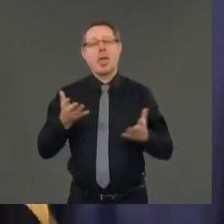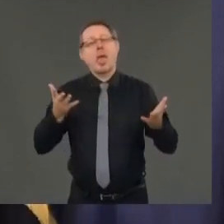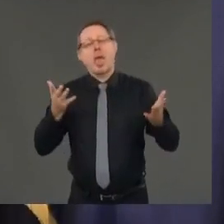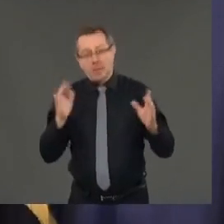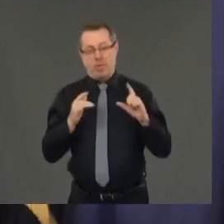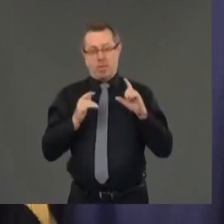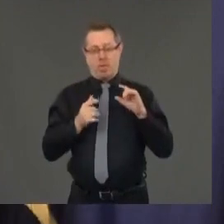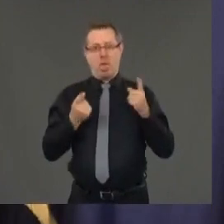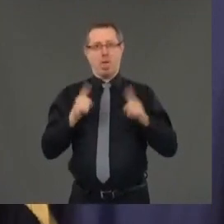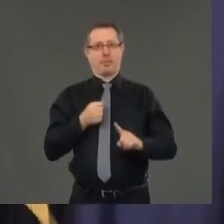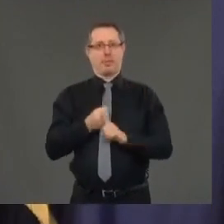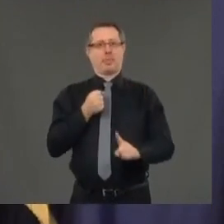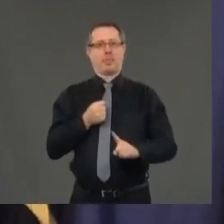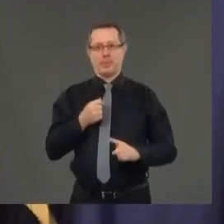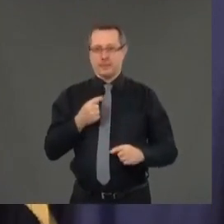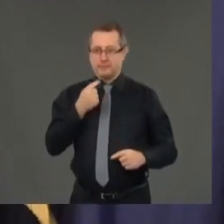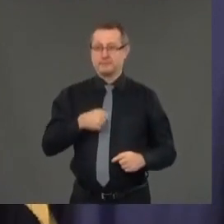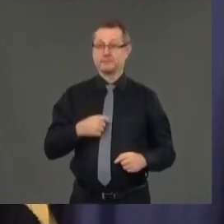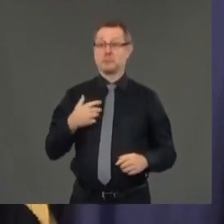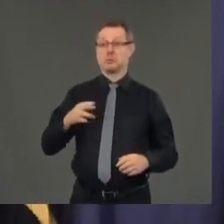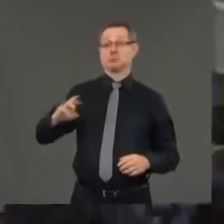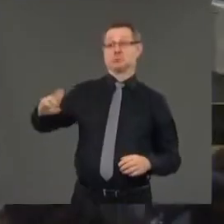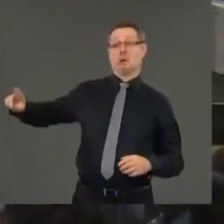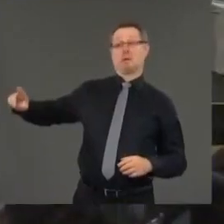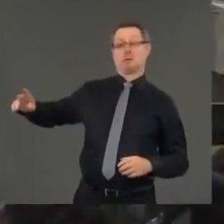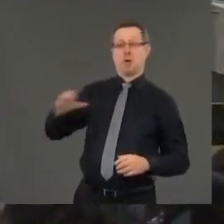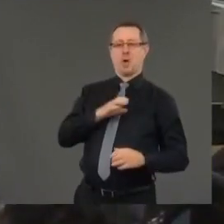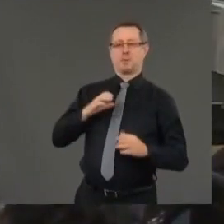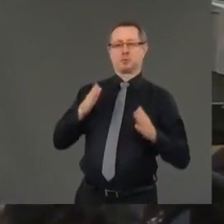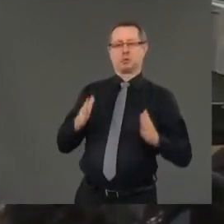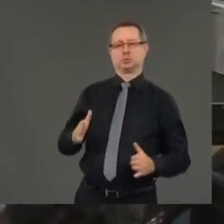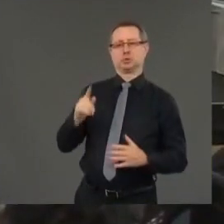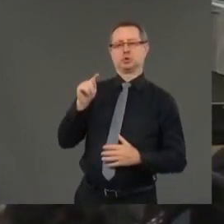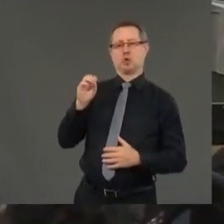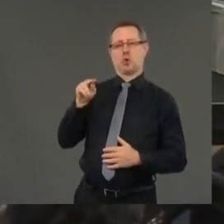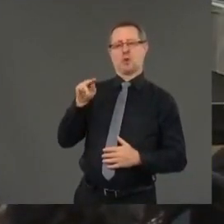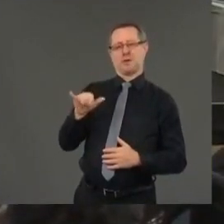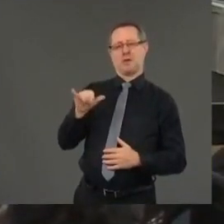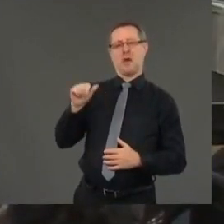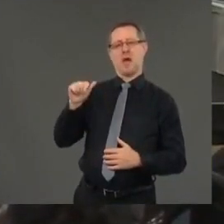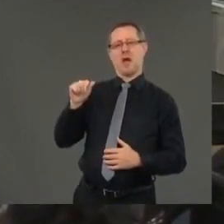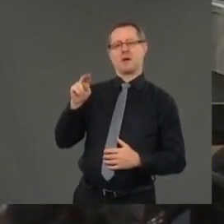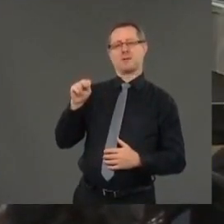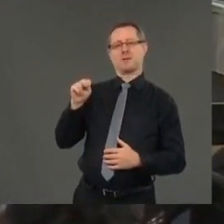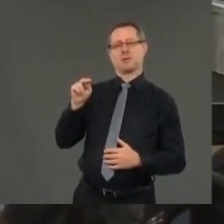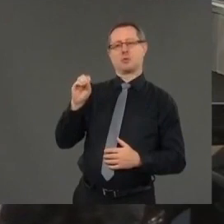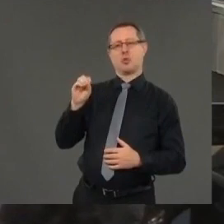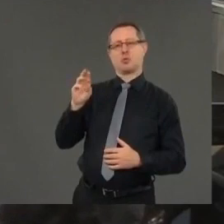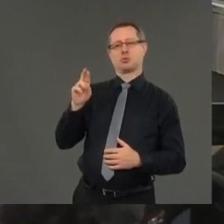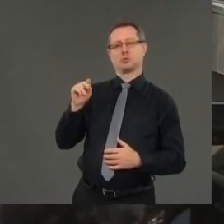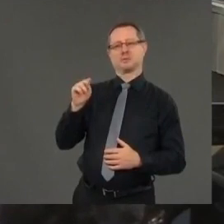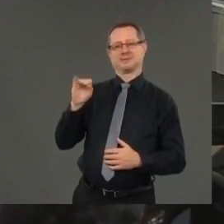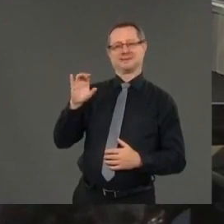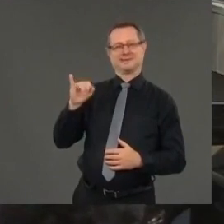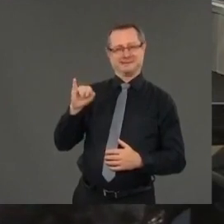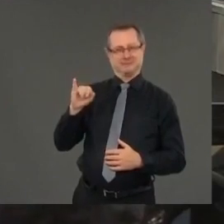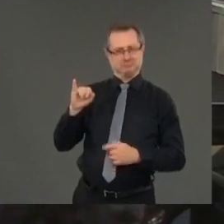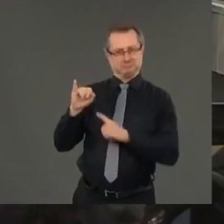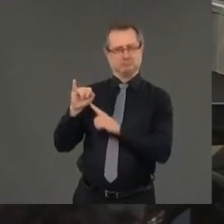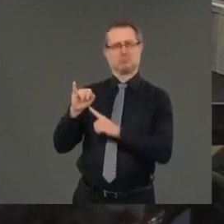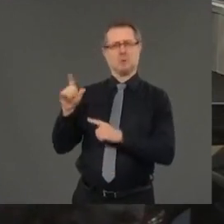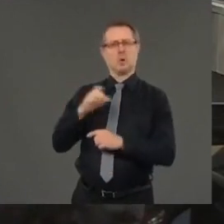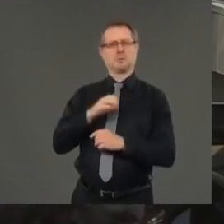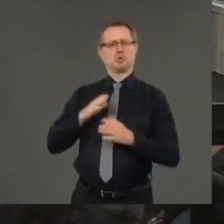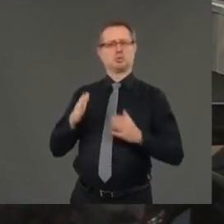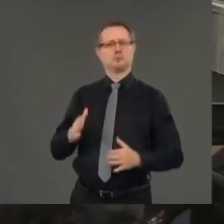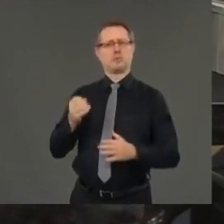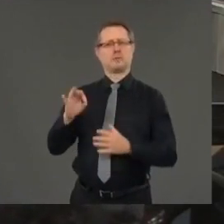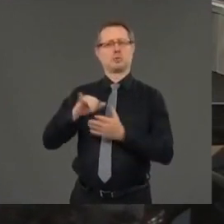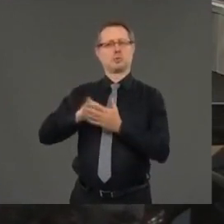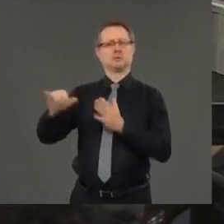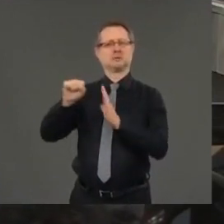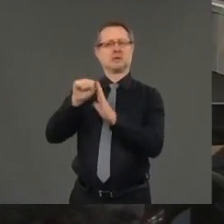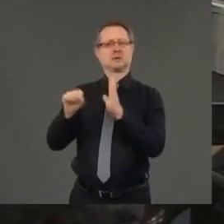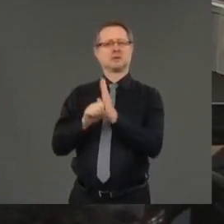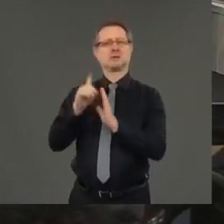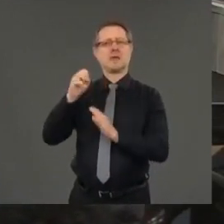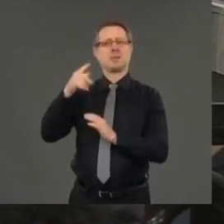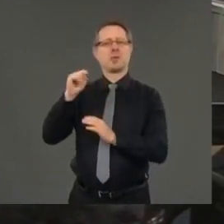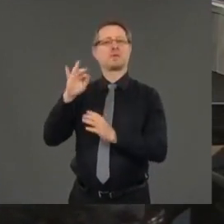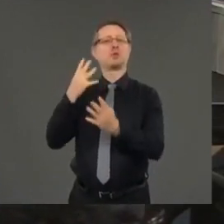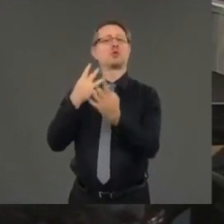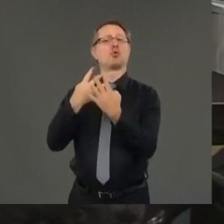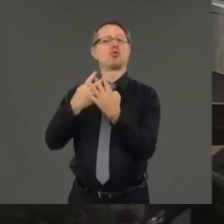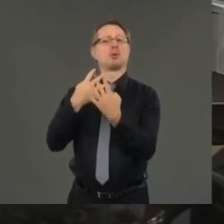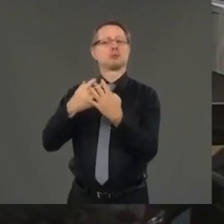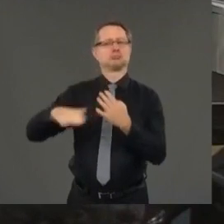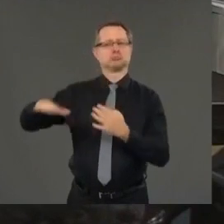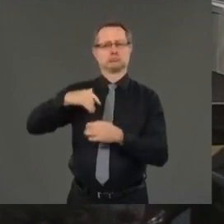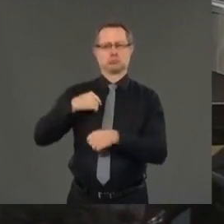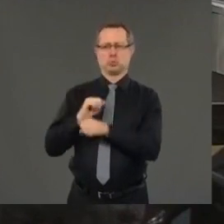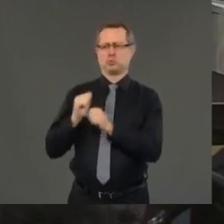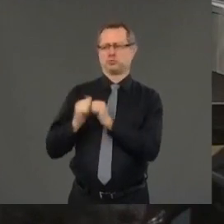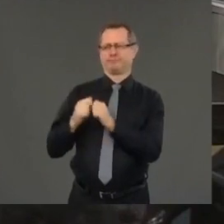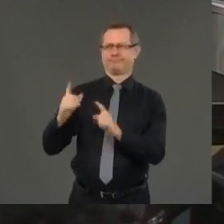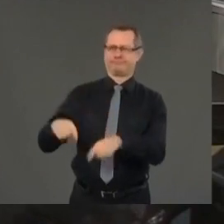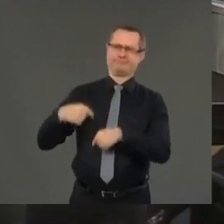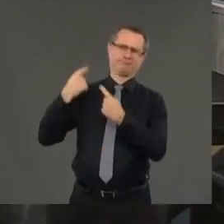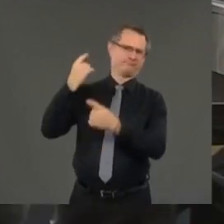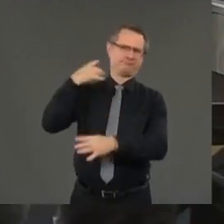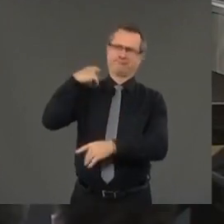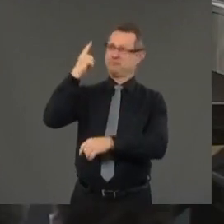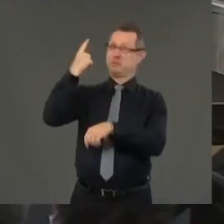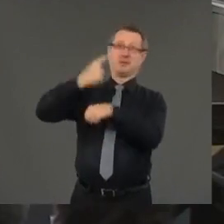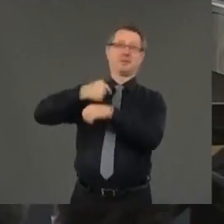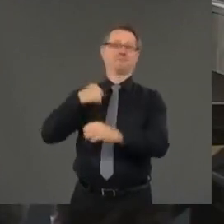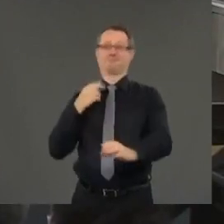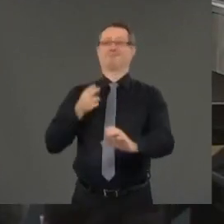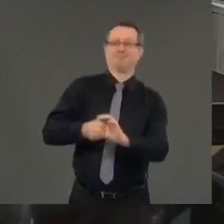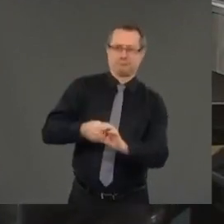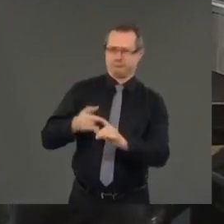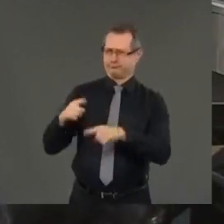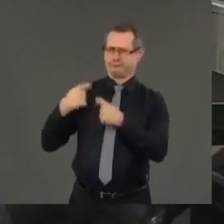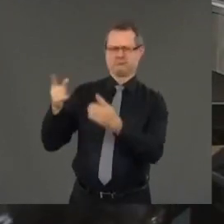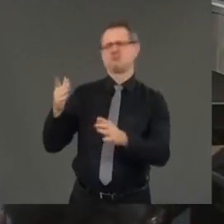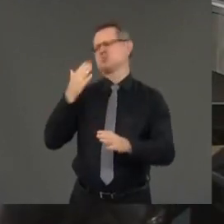EVEN IF IT IS INCIDENTAL.